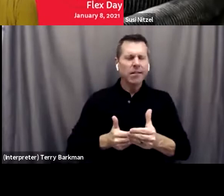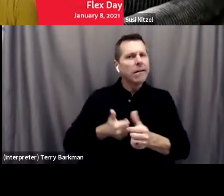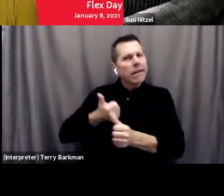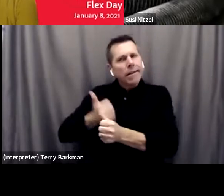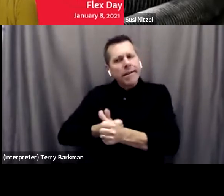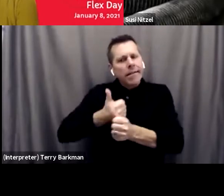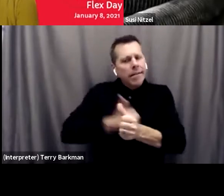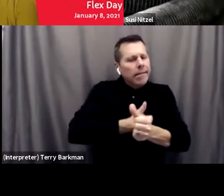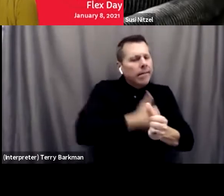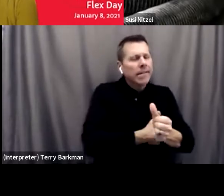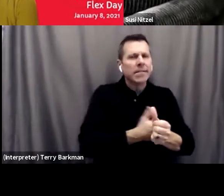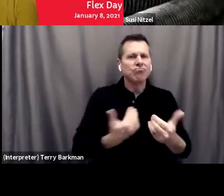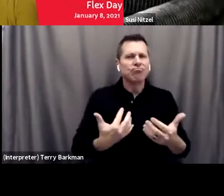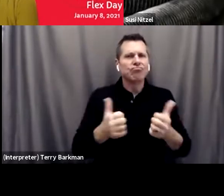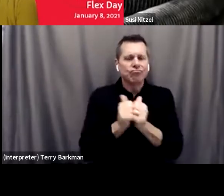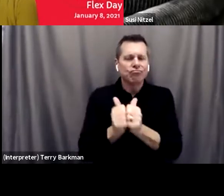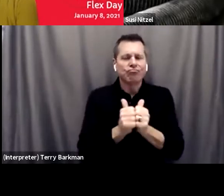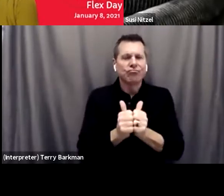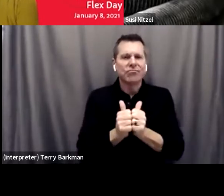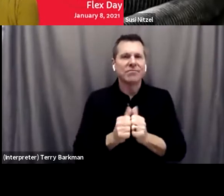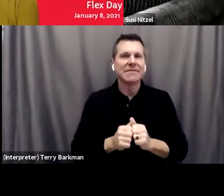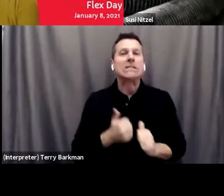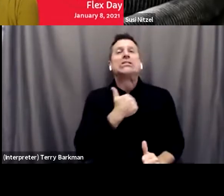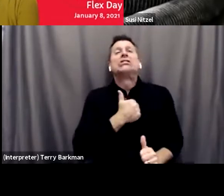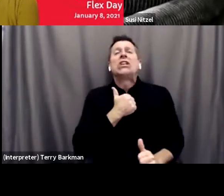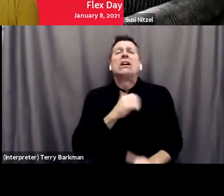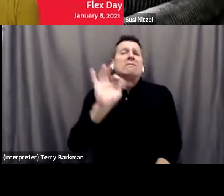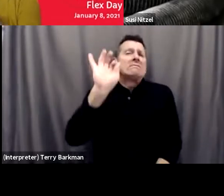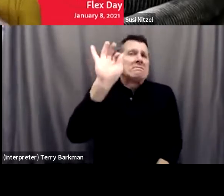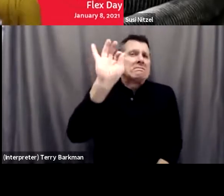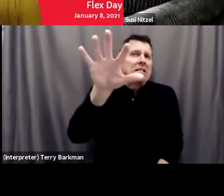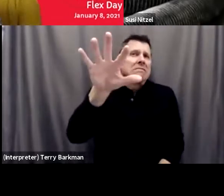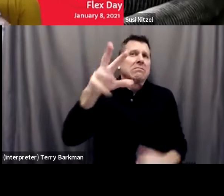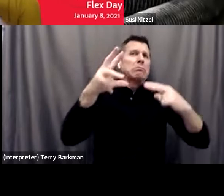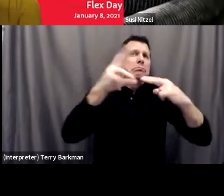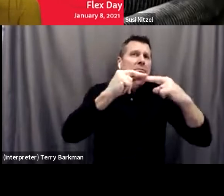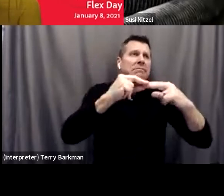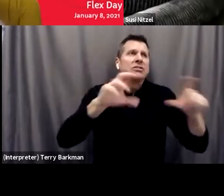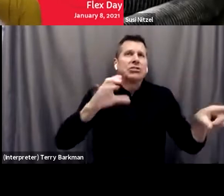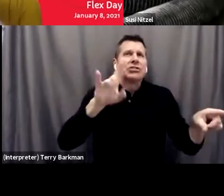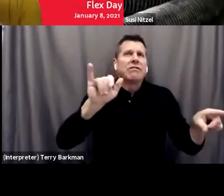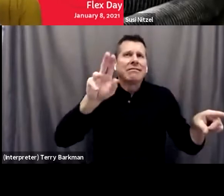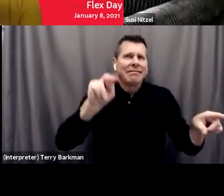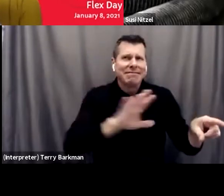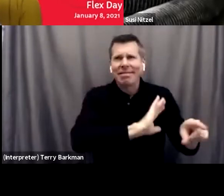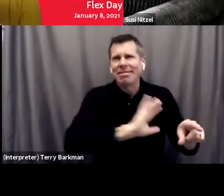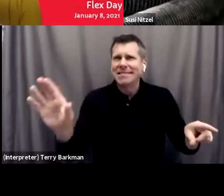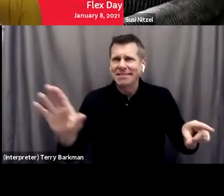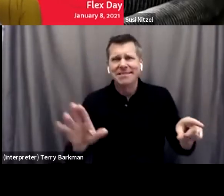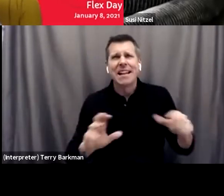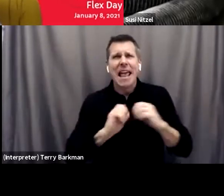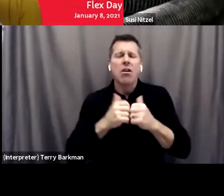and get our students served. Sorry, I just wanted to include that and piggyback on on that Cheryl sherlyn. And go ahead and get